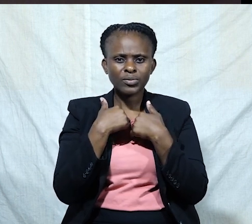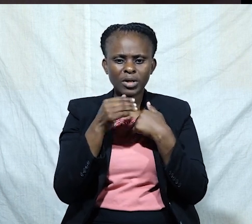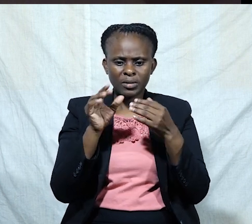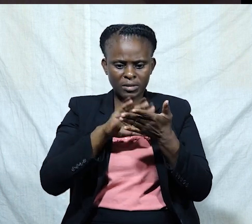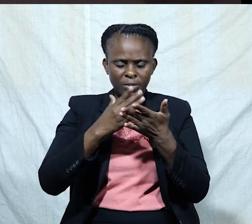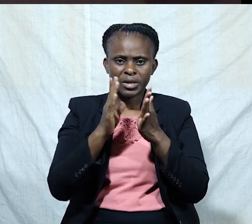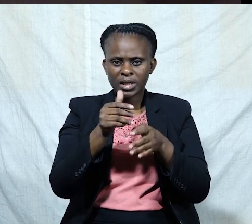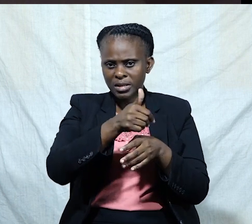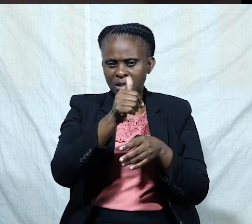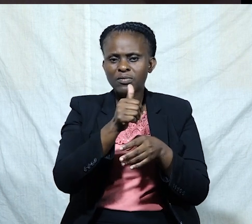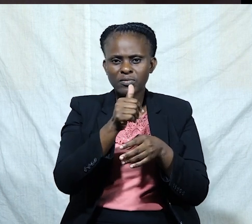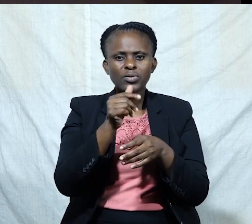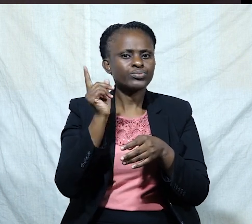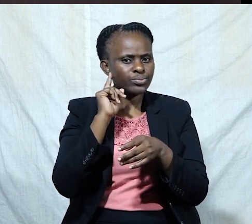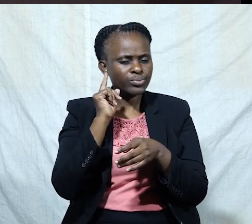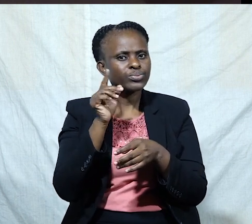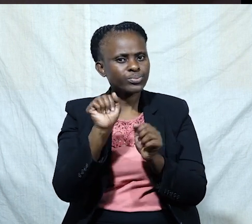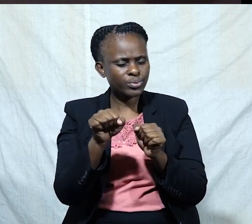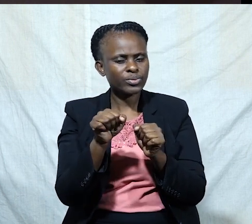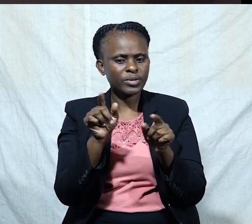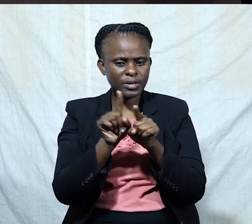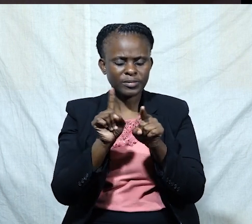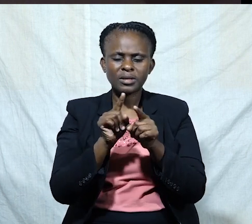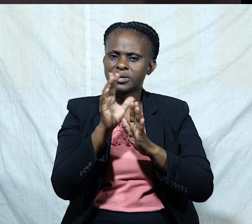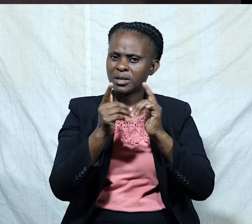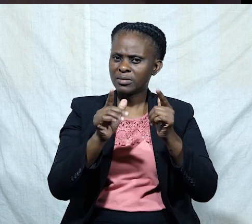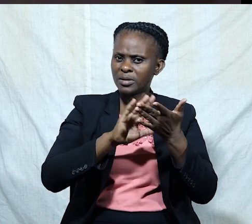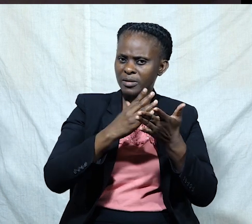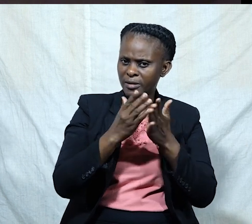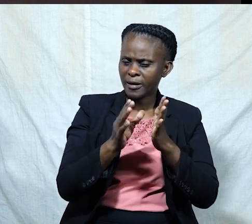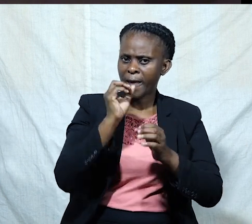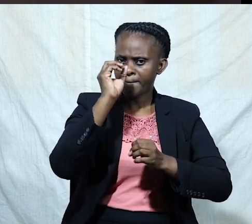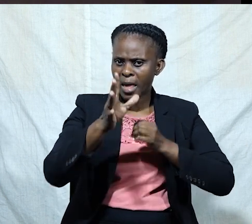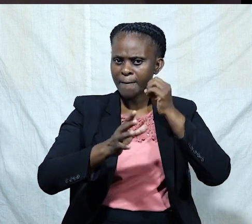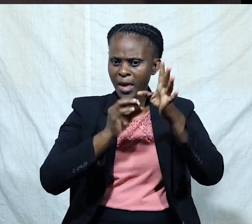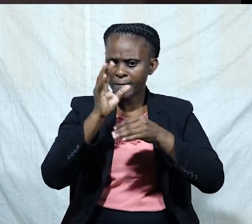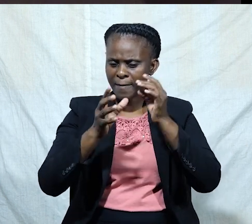and the visuals that the interpreter is putting out that is going to a person with a hearing impairment.